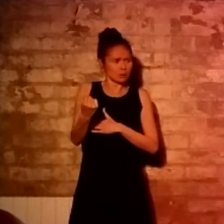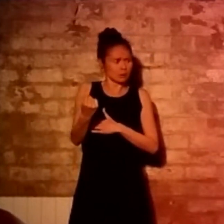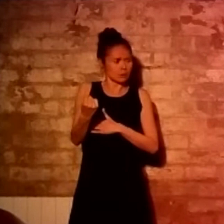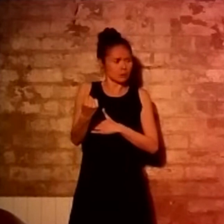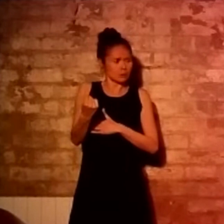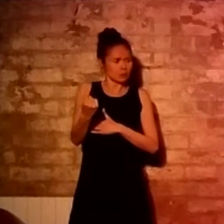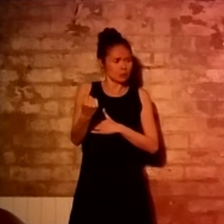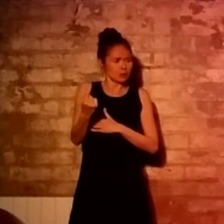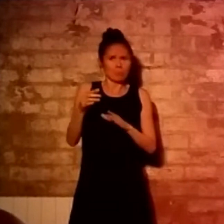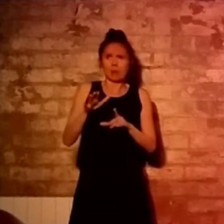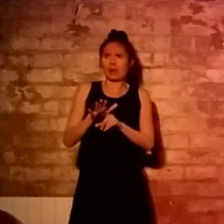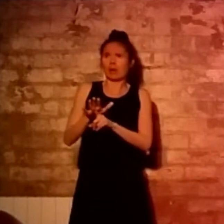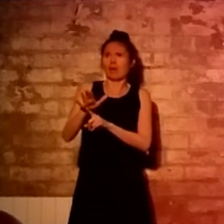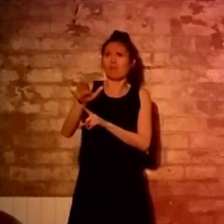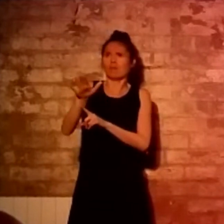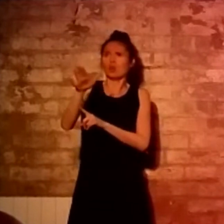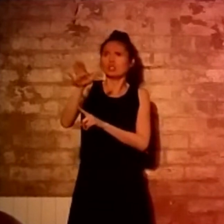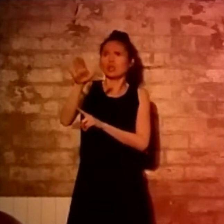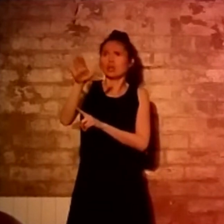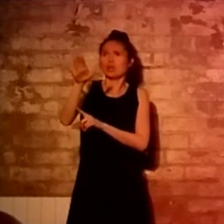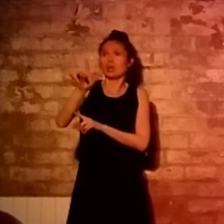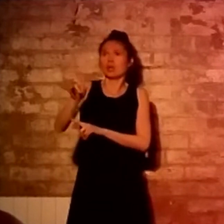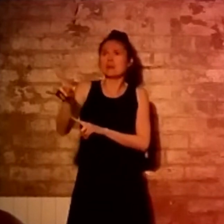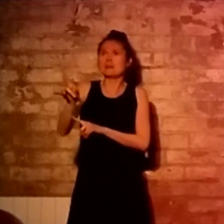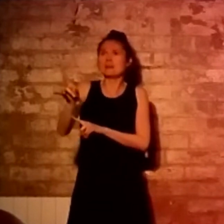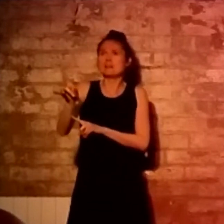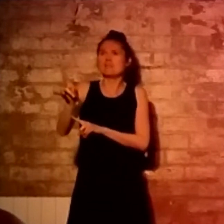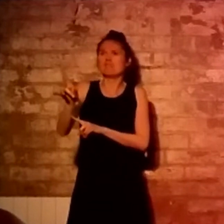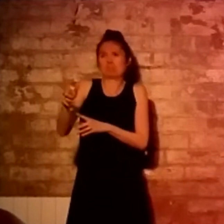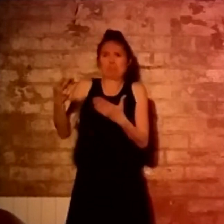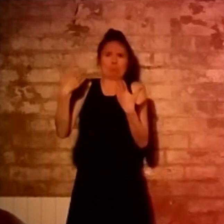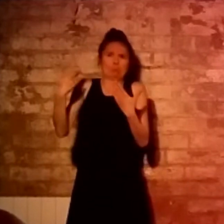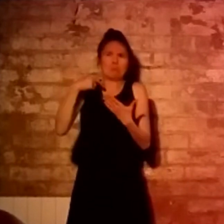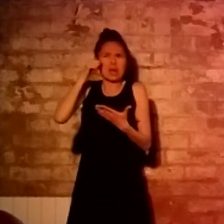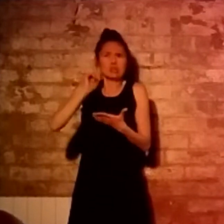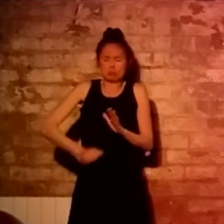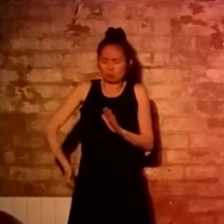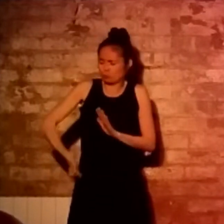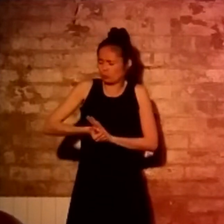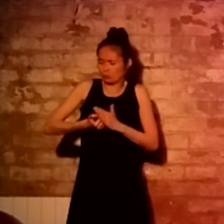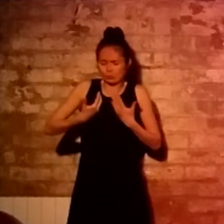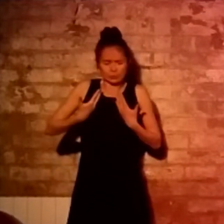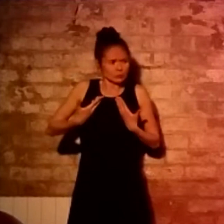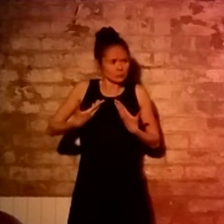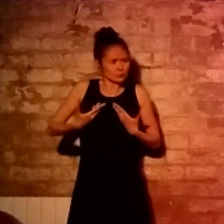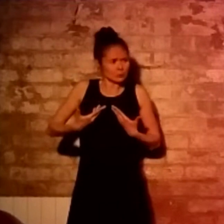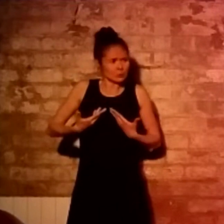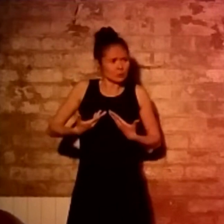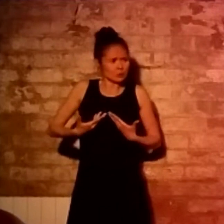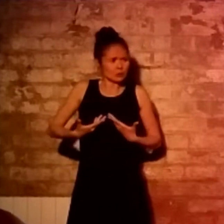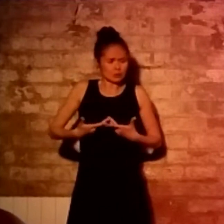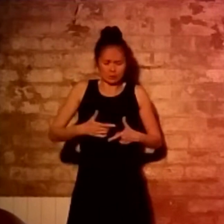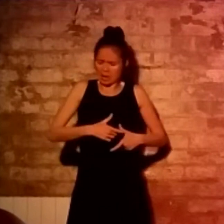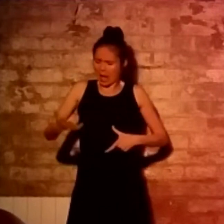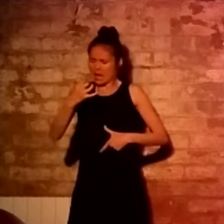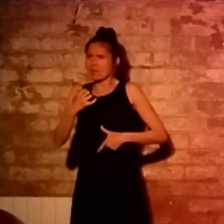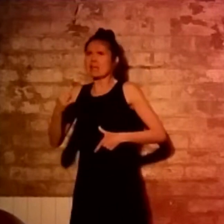Destiny’s isolated idiot. Achilles kills grace.